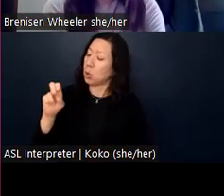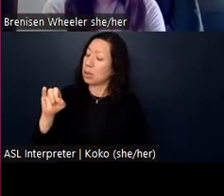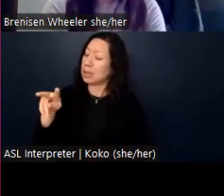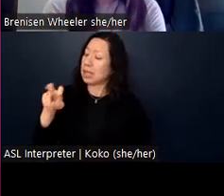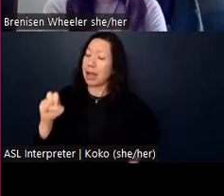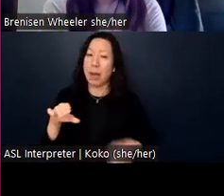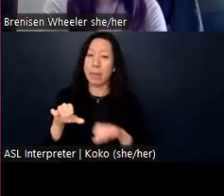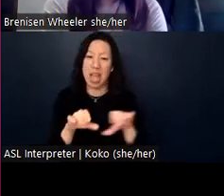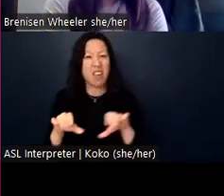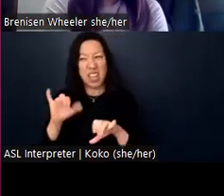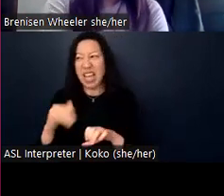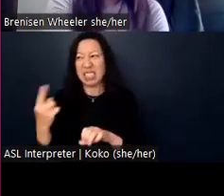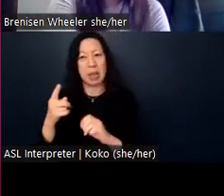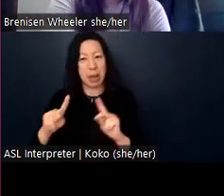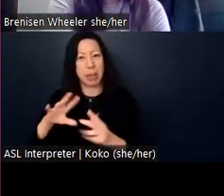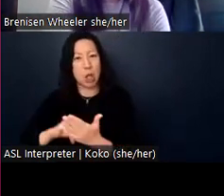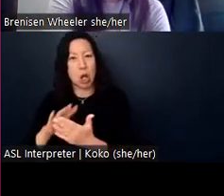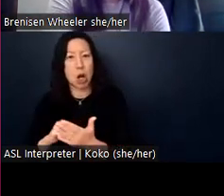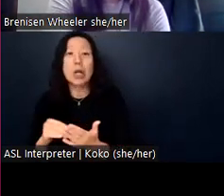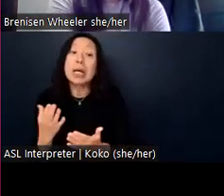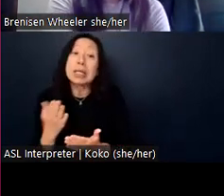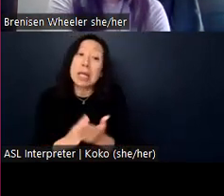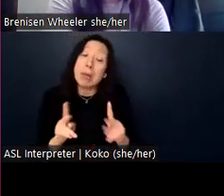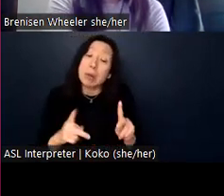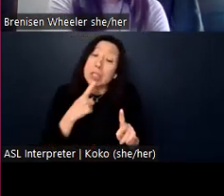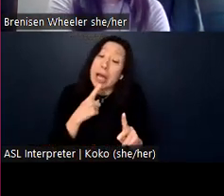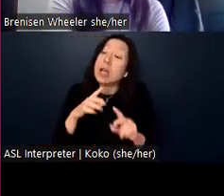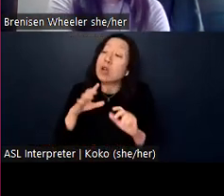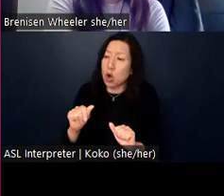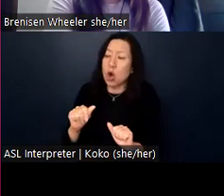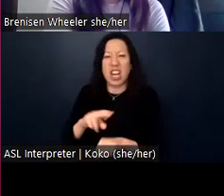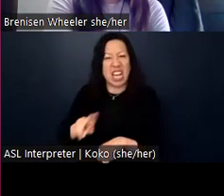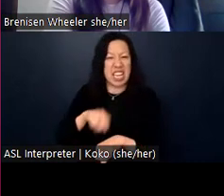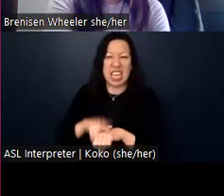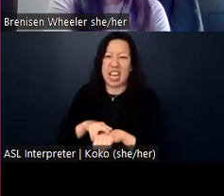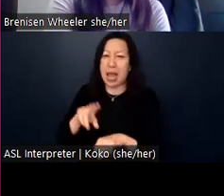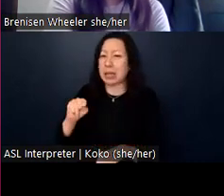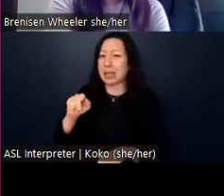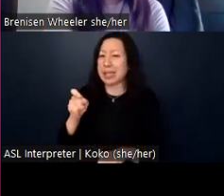12:57:21 But I I am of the belief that this is something that they may be either demonstrated